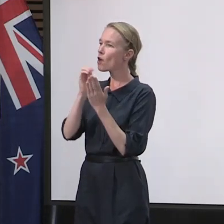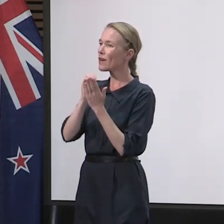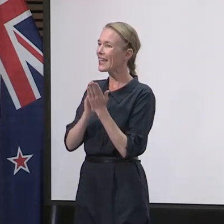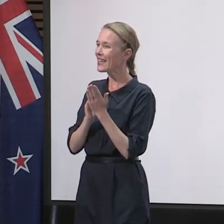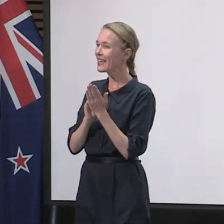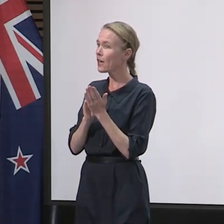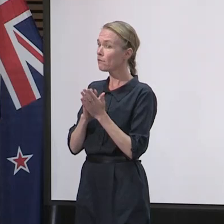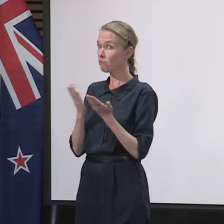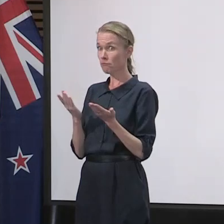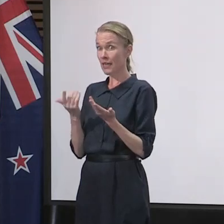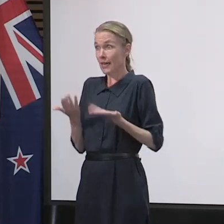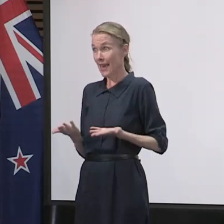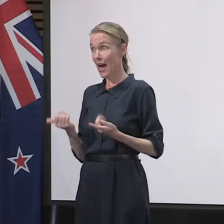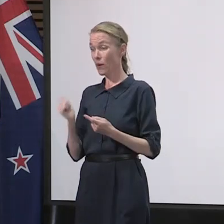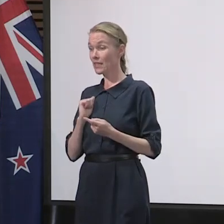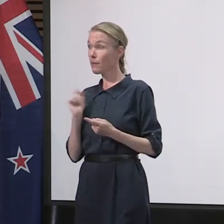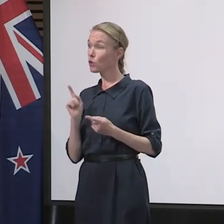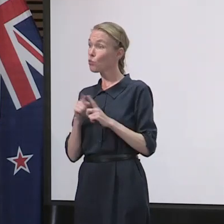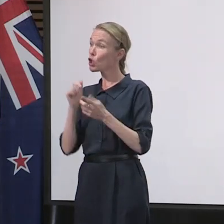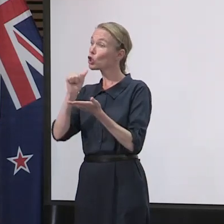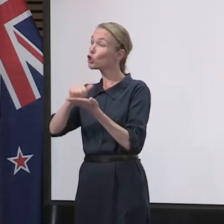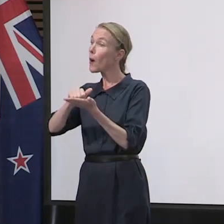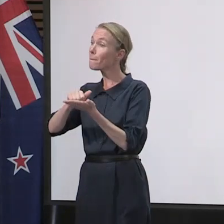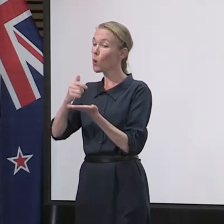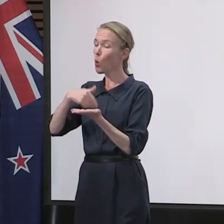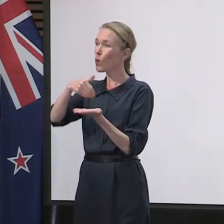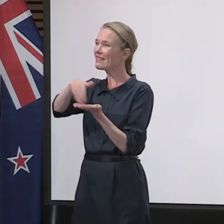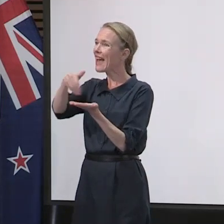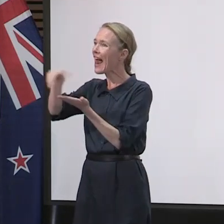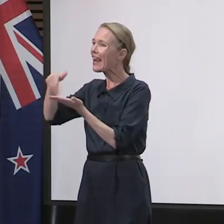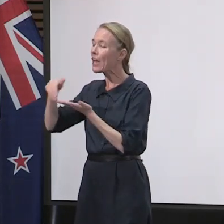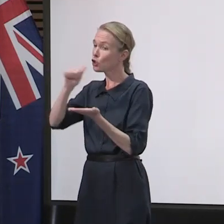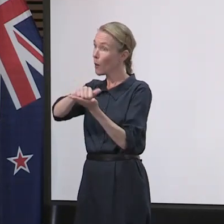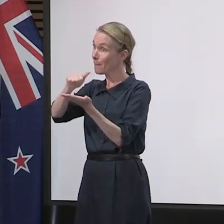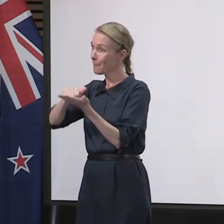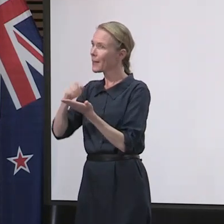for people as part of their